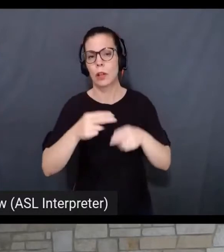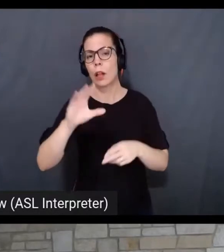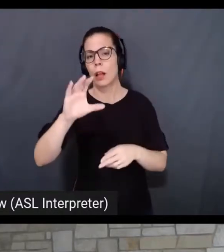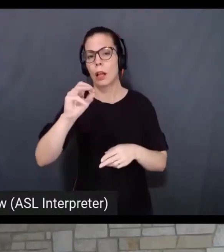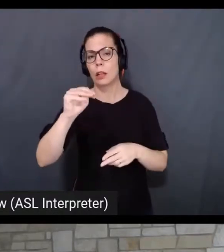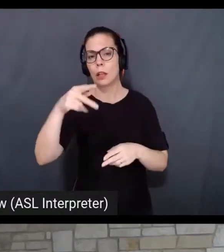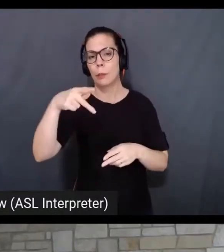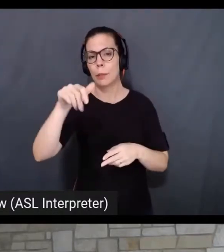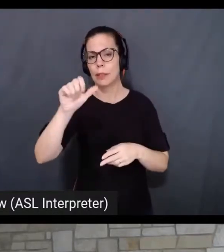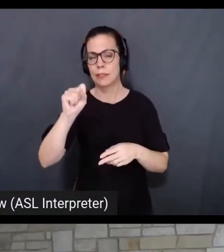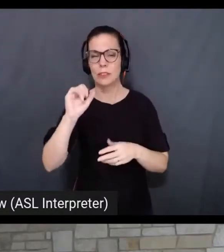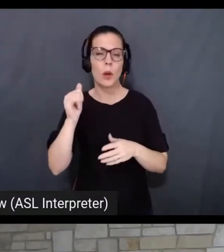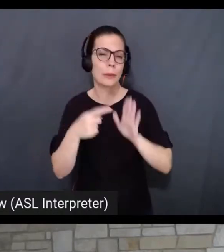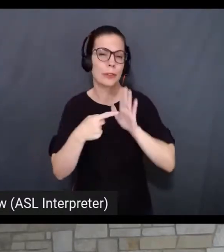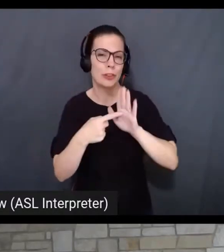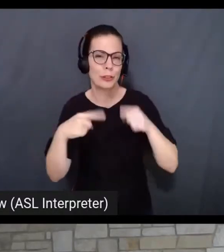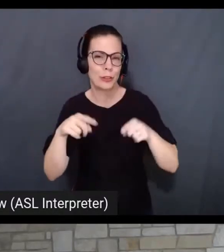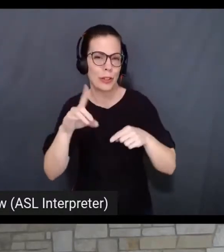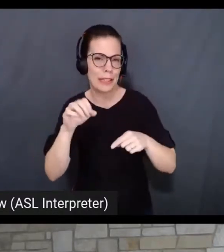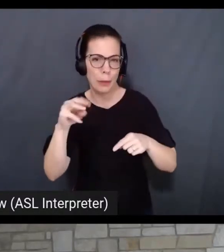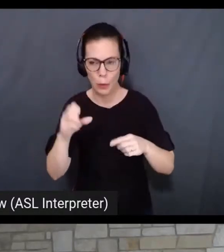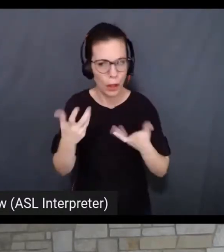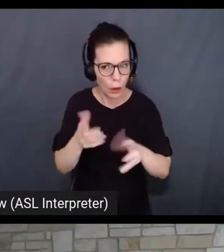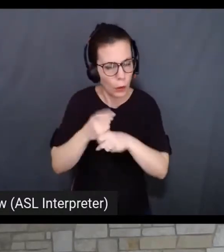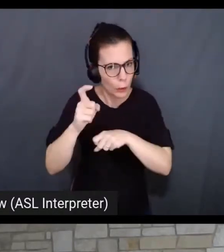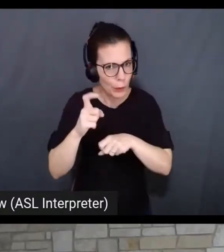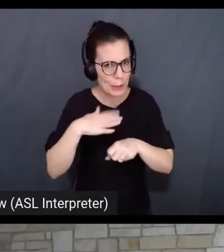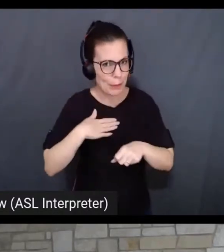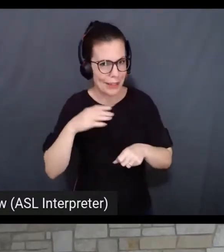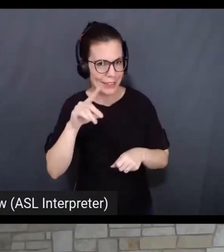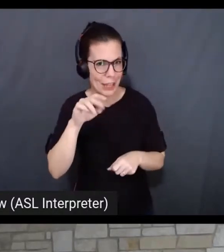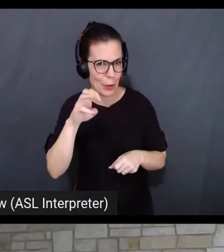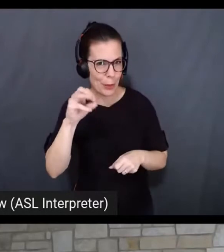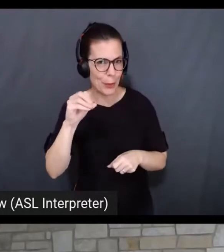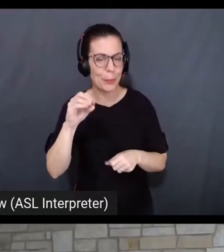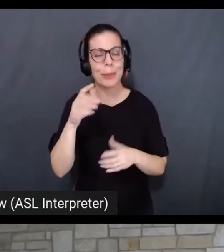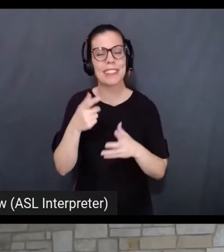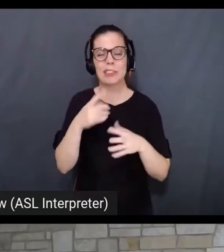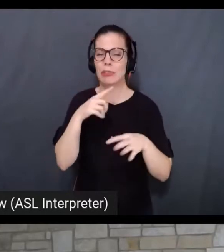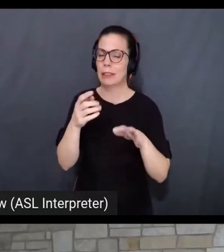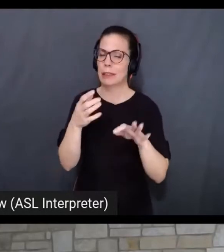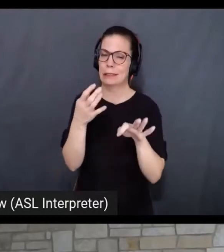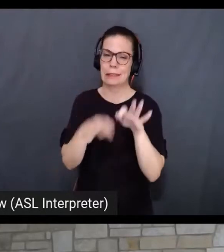So I don't wanna spoil the demo, but in some it's a very simple command line tool and I'll show just with one line,